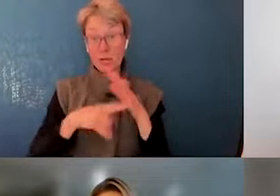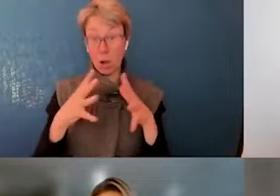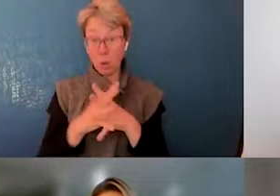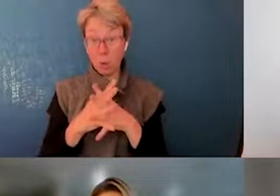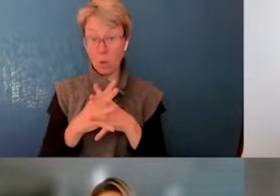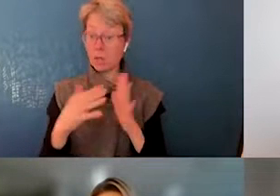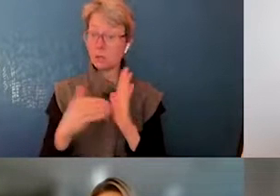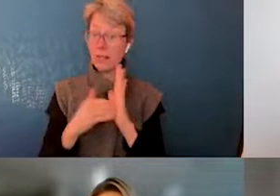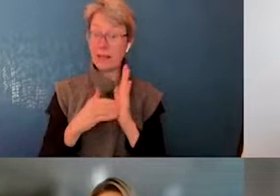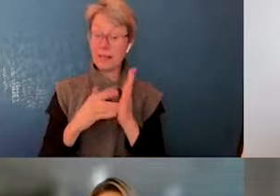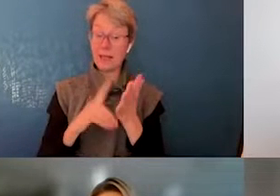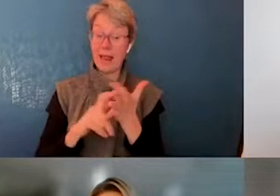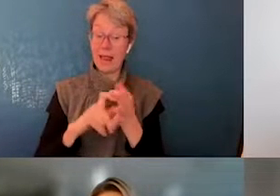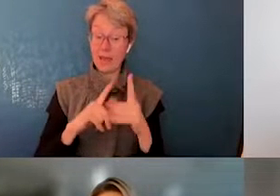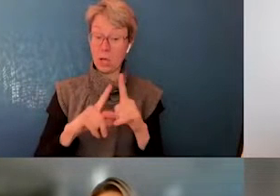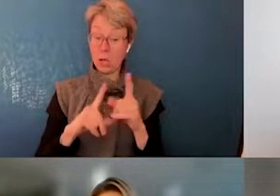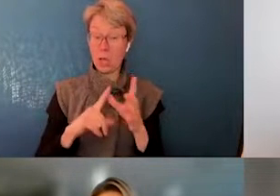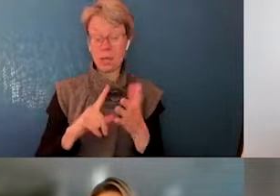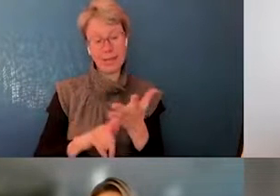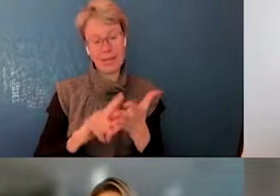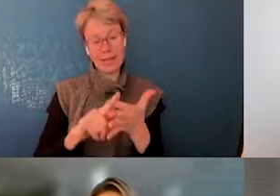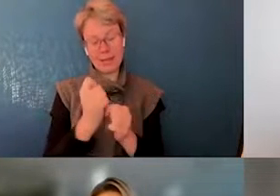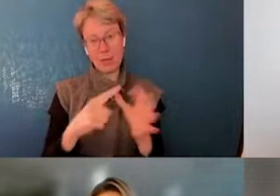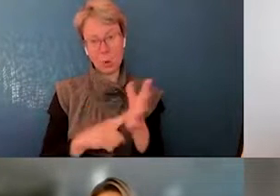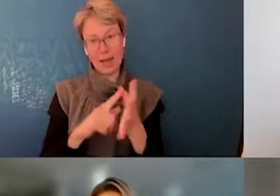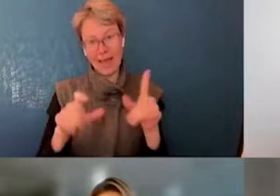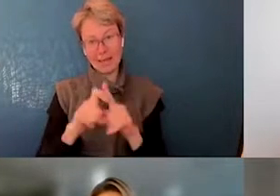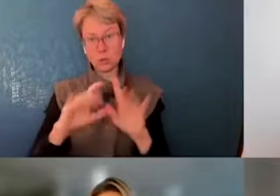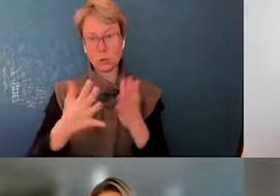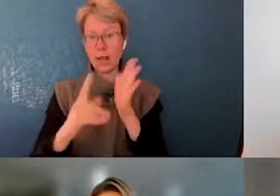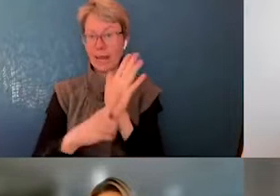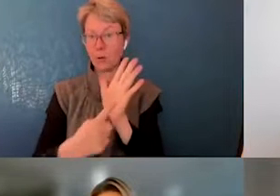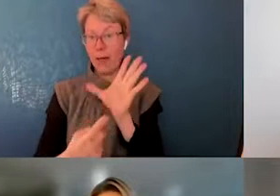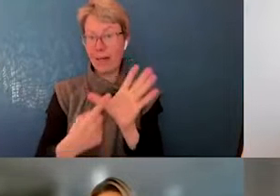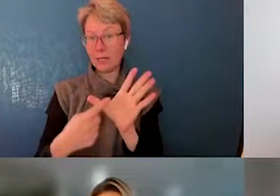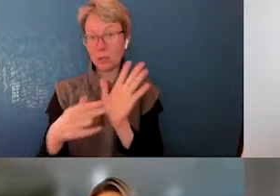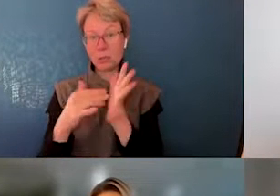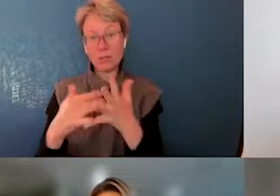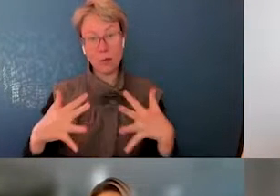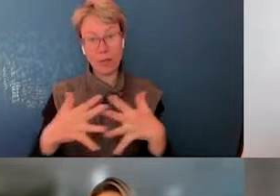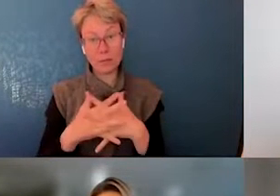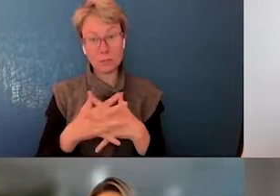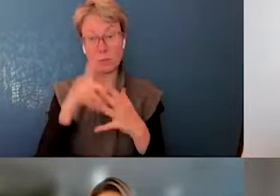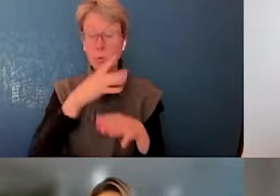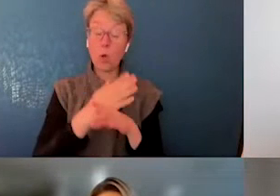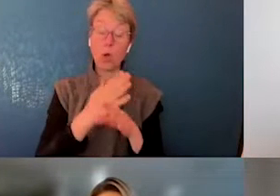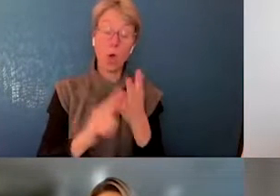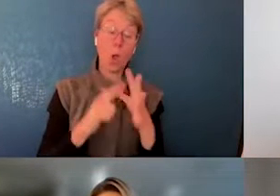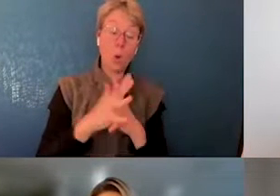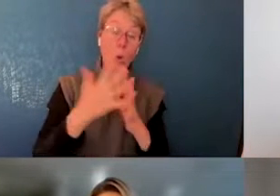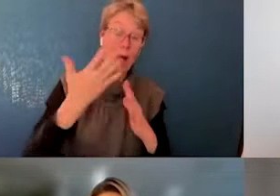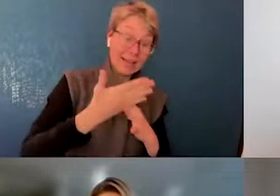will meet people that work across um the uh law access New South Wales um and the family